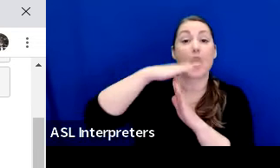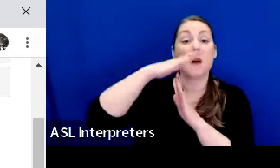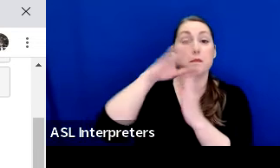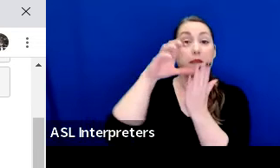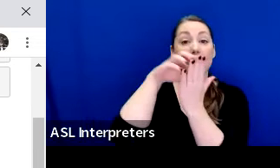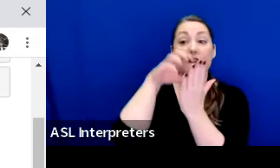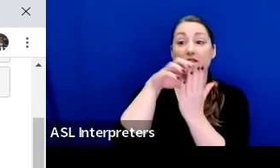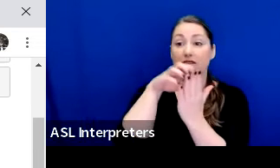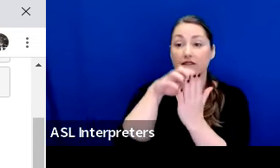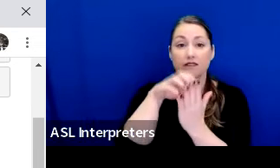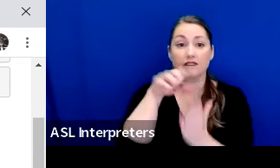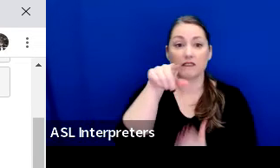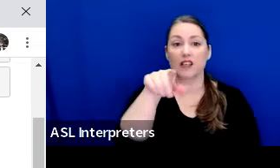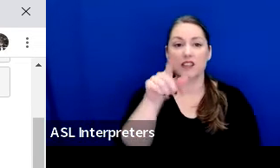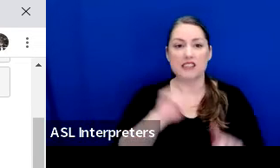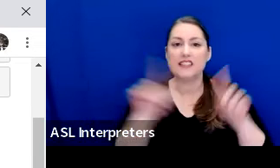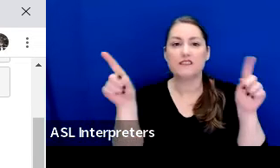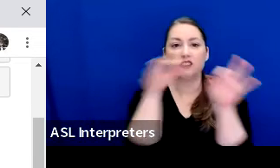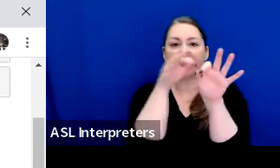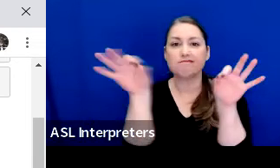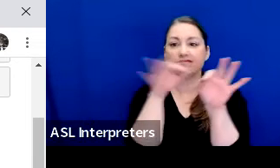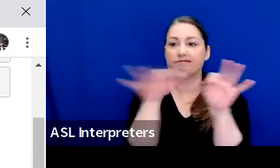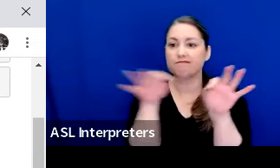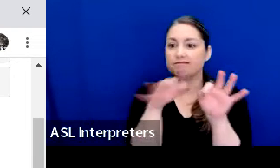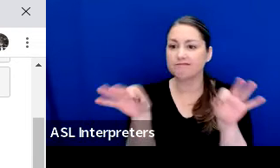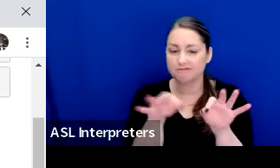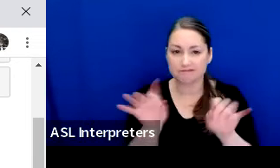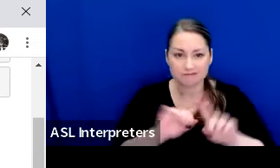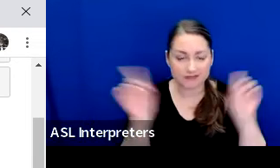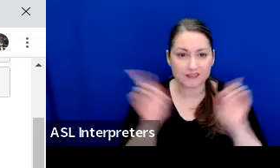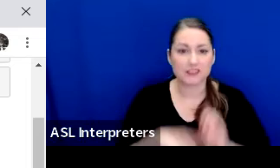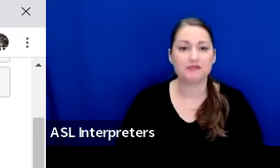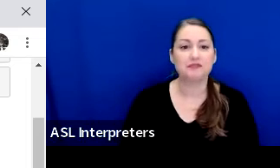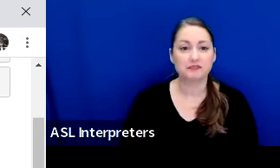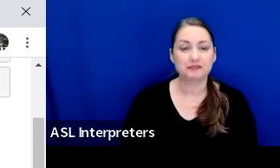It's not the same. But it's still a